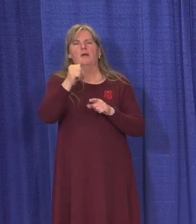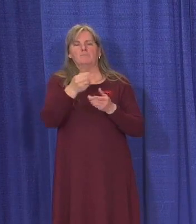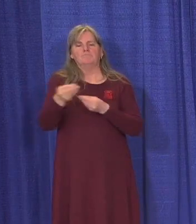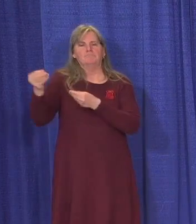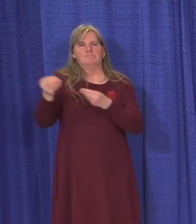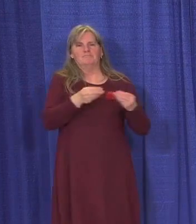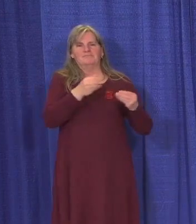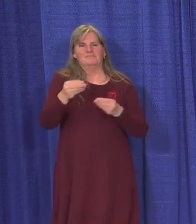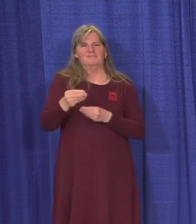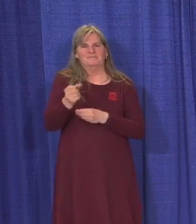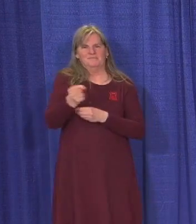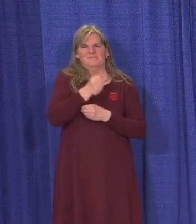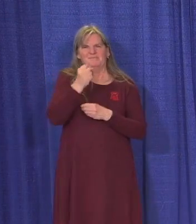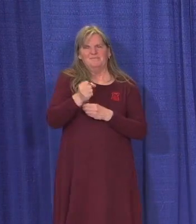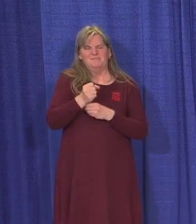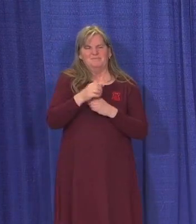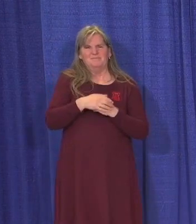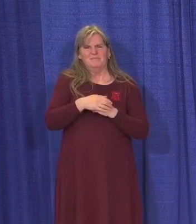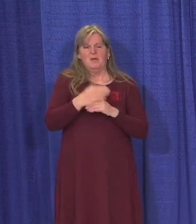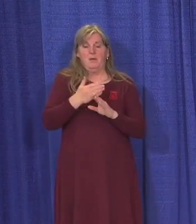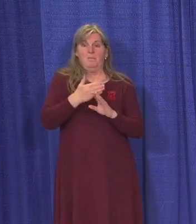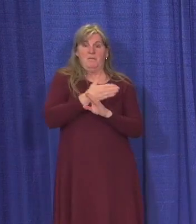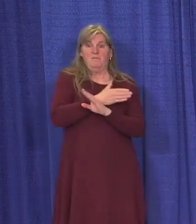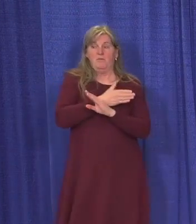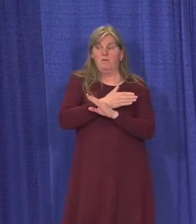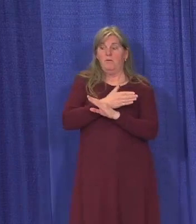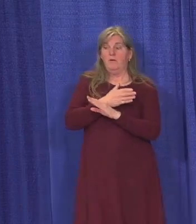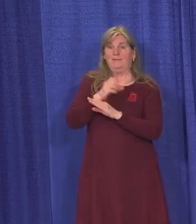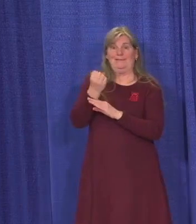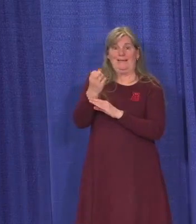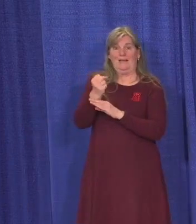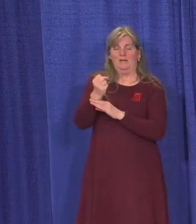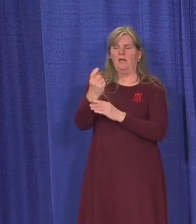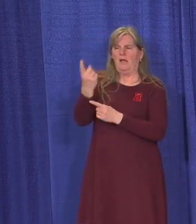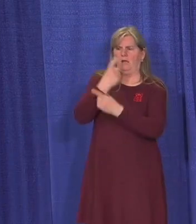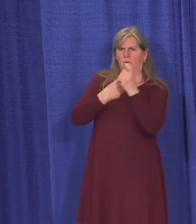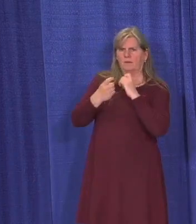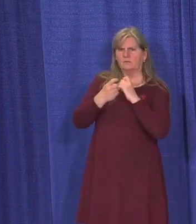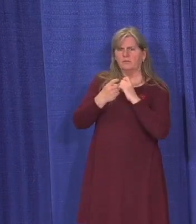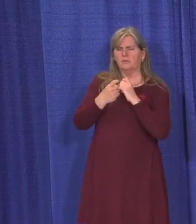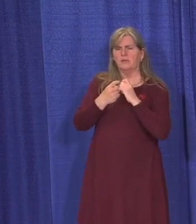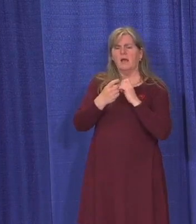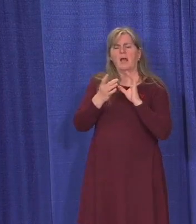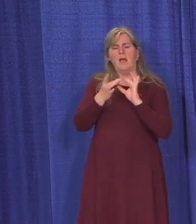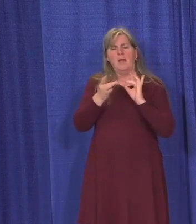Officer Doctor Theresa Tam. Not to mention one of everyone's